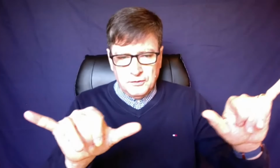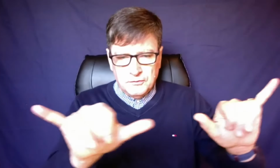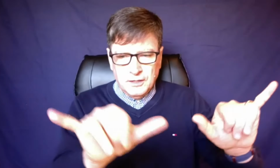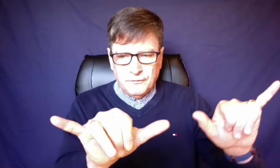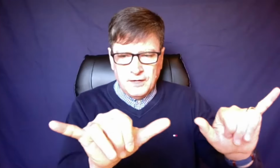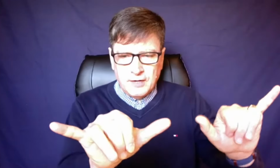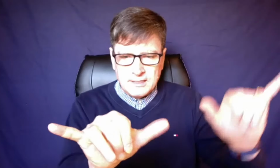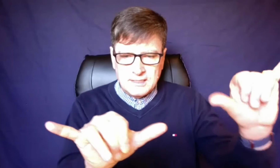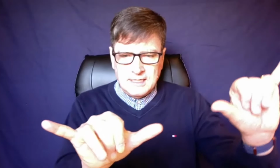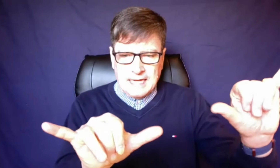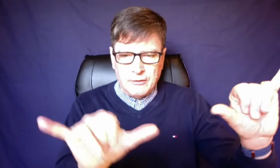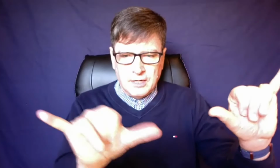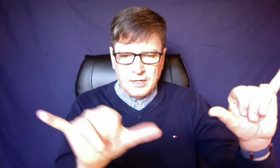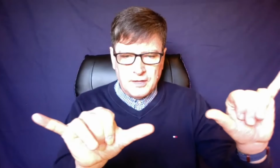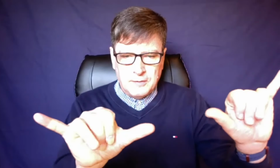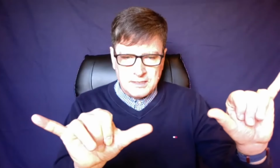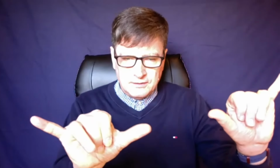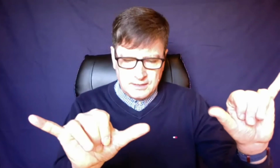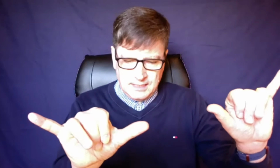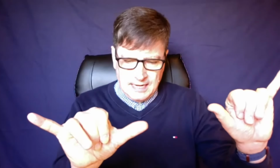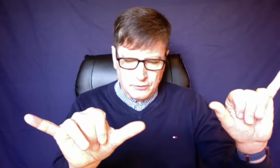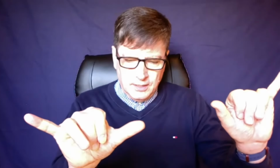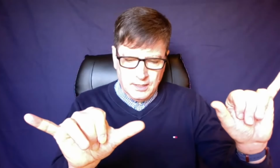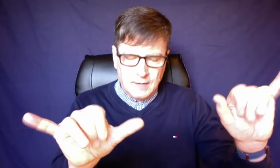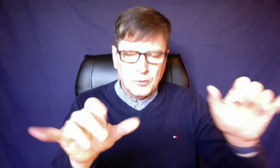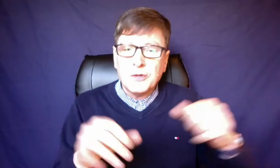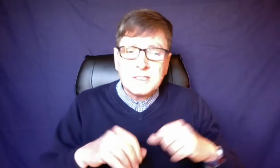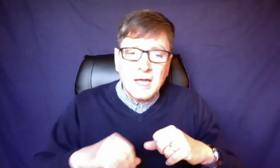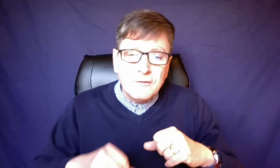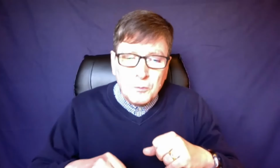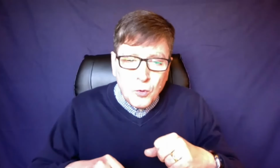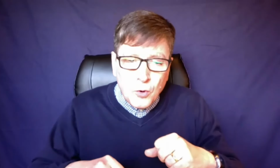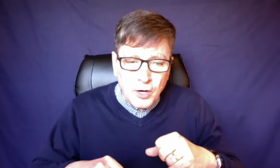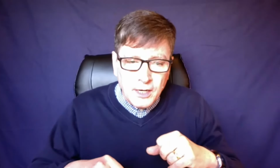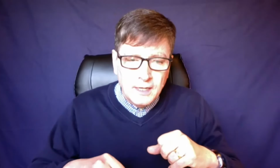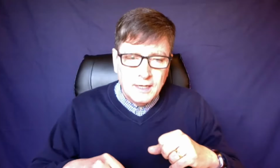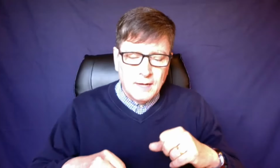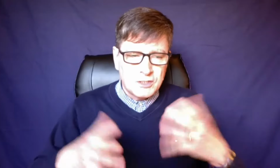will have a hard time making the letter Y. It's tricky. You're